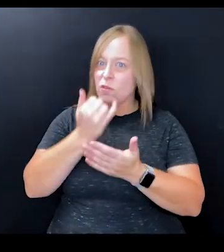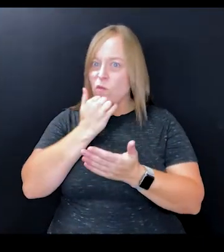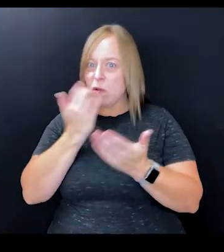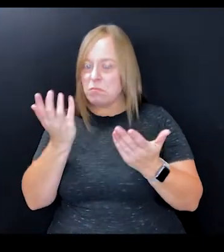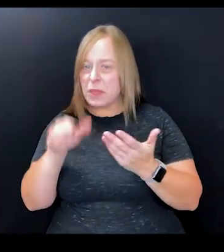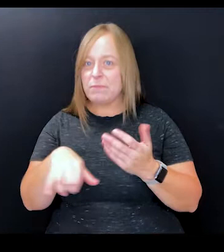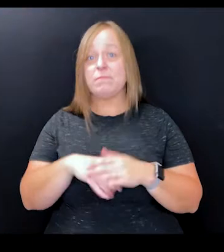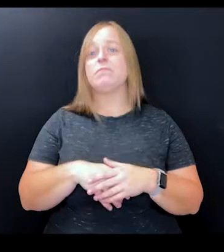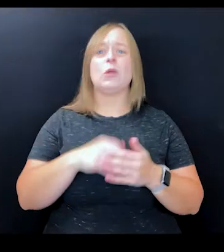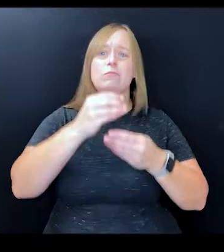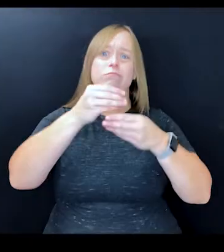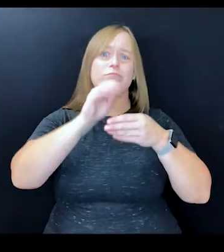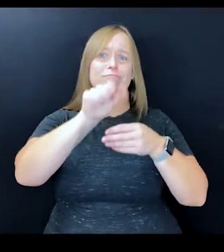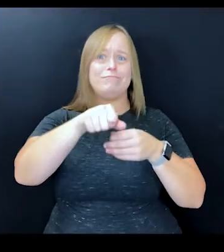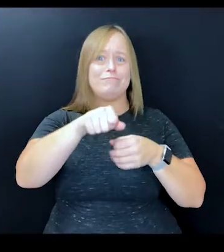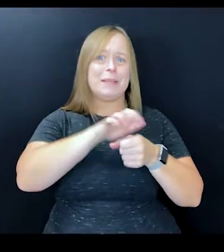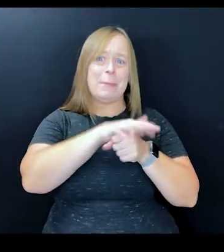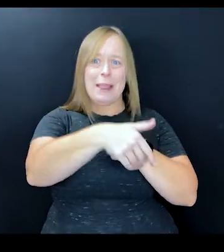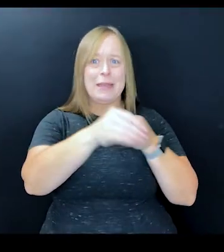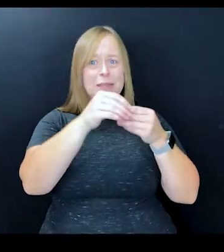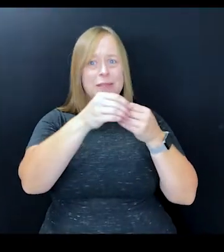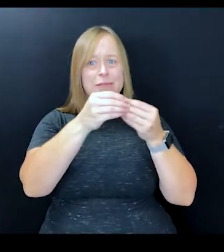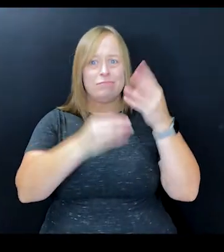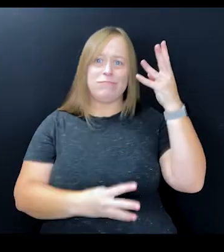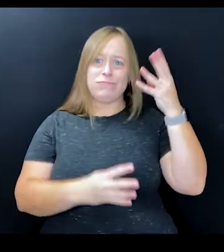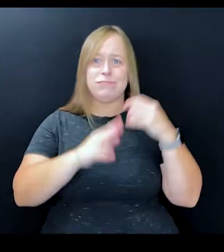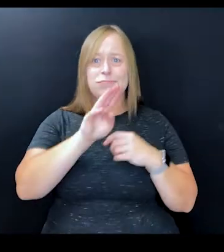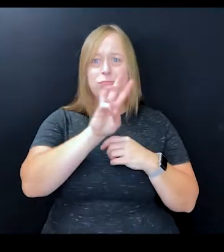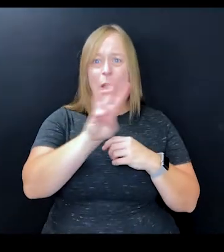There's plenty of websites out there that provide